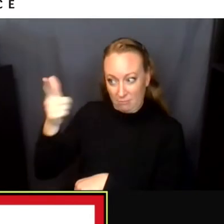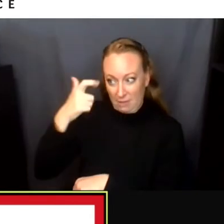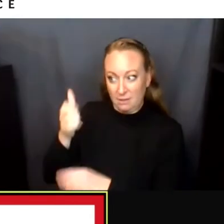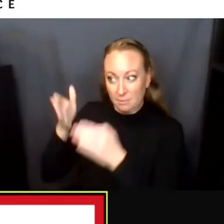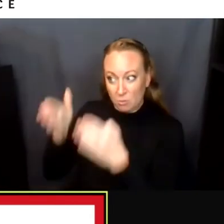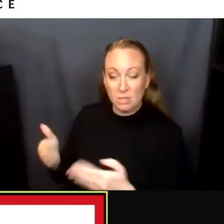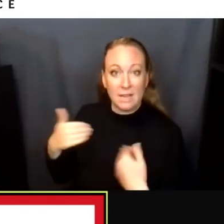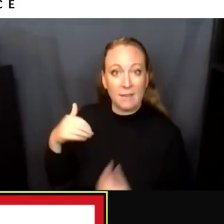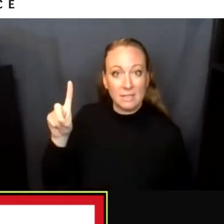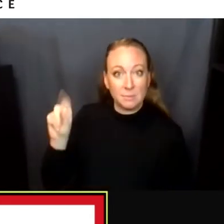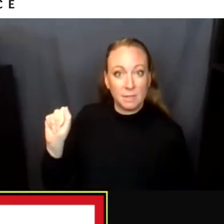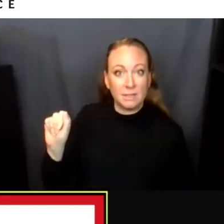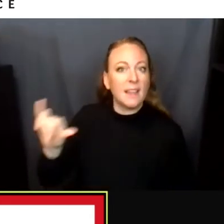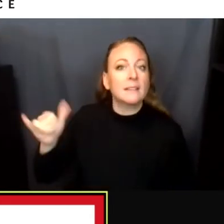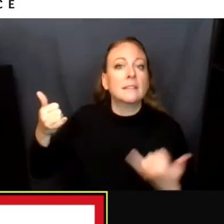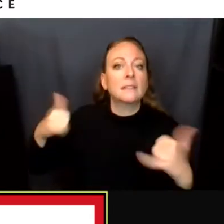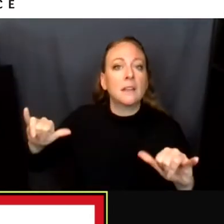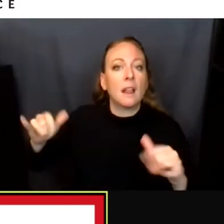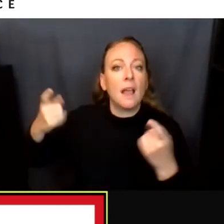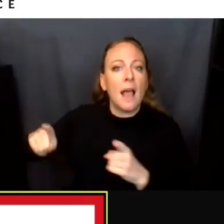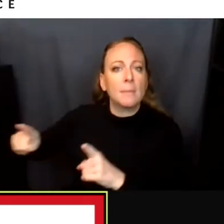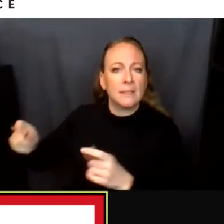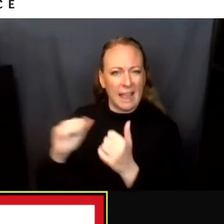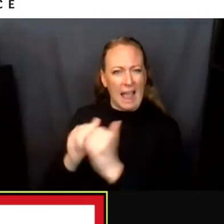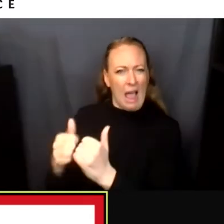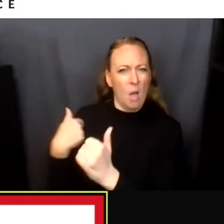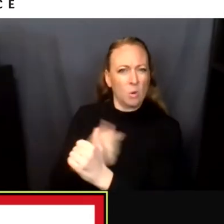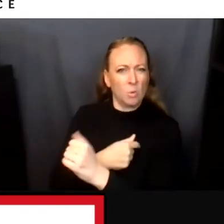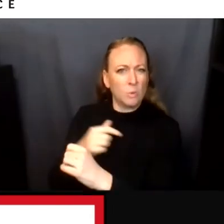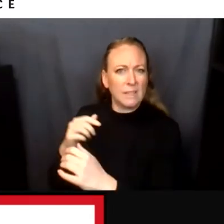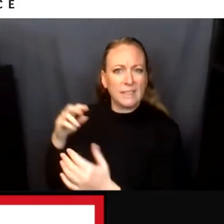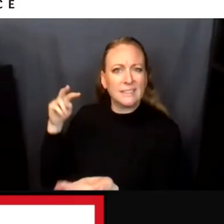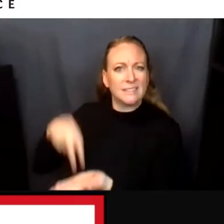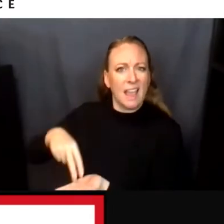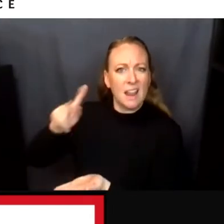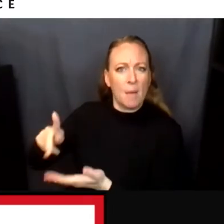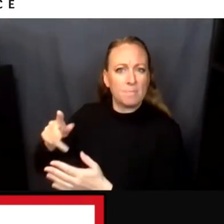How do we start standing up against this? Well, thank you, Todd.